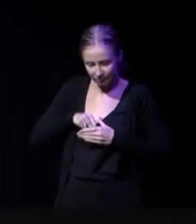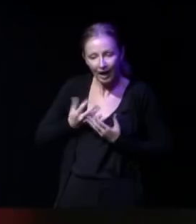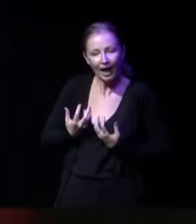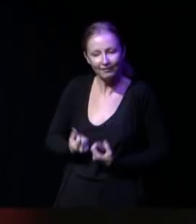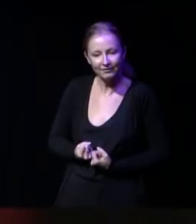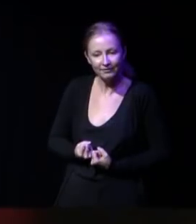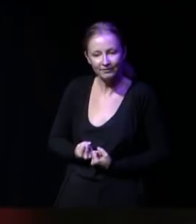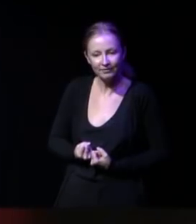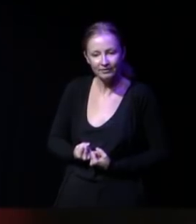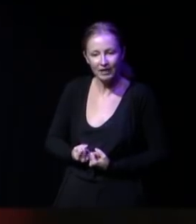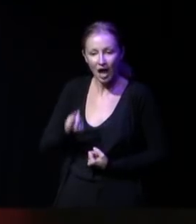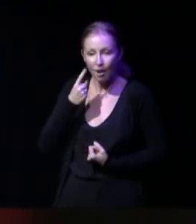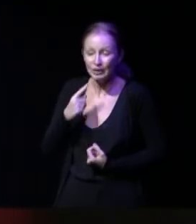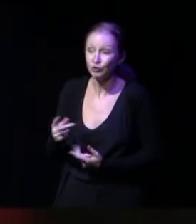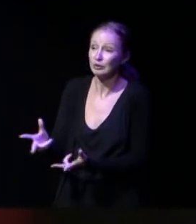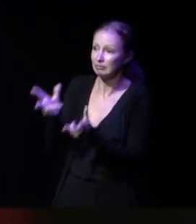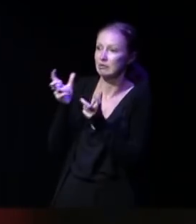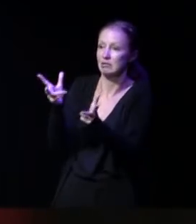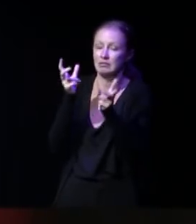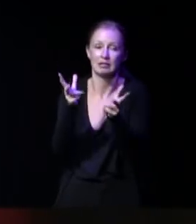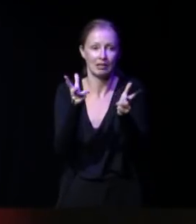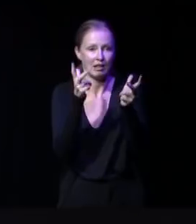it's just being battered constantly, right?